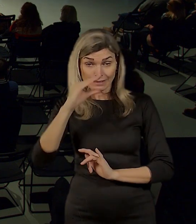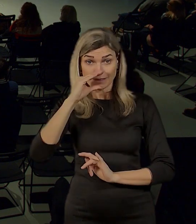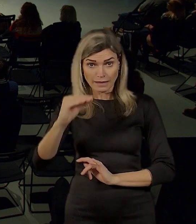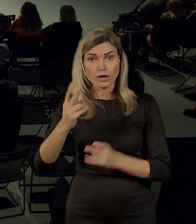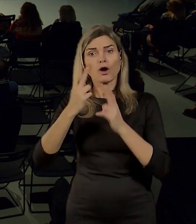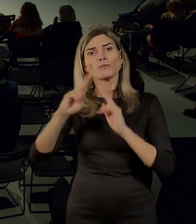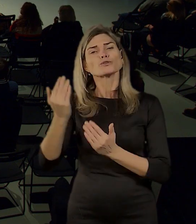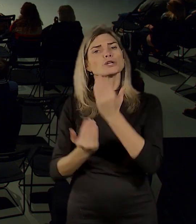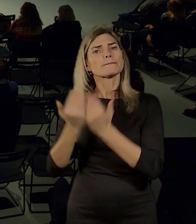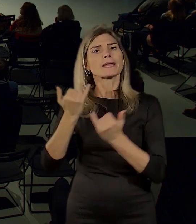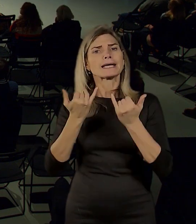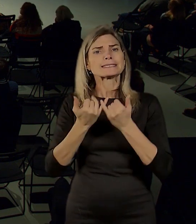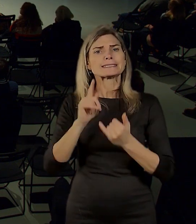if someone doesn't want to raise their hand and reach for the microphone,